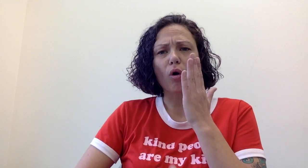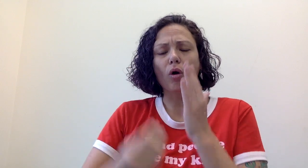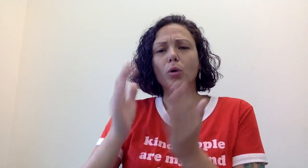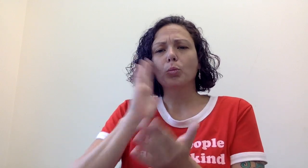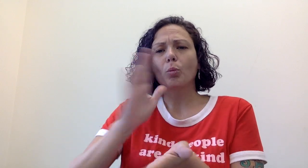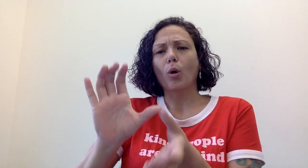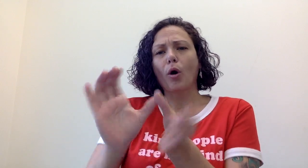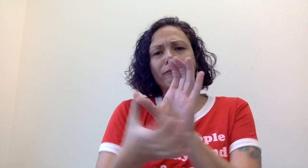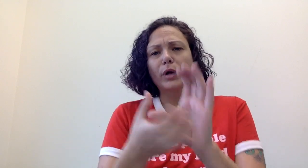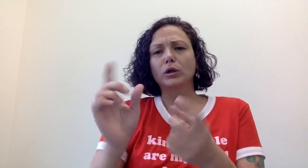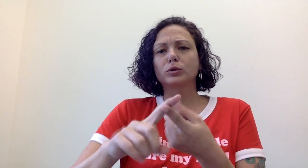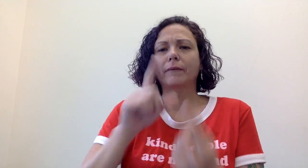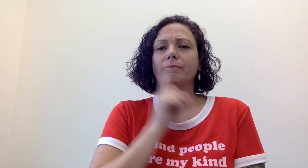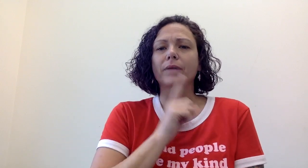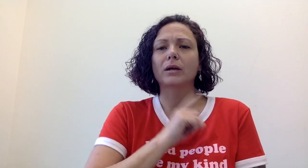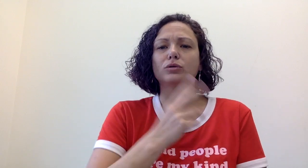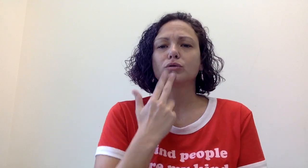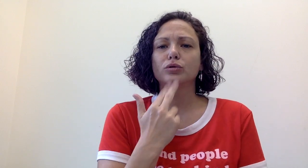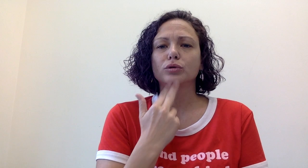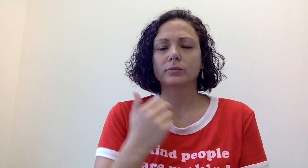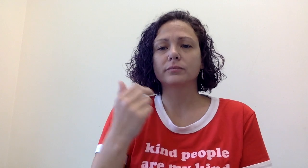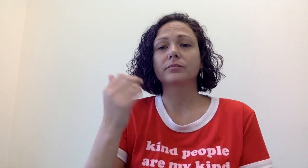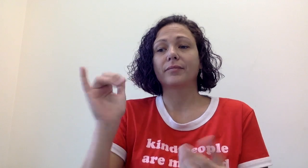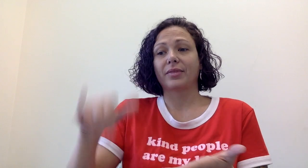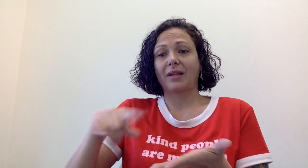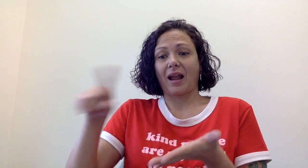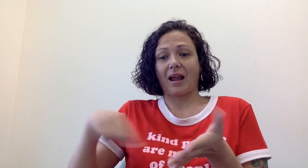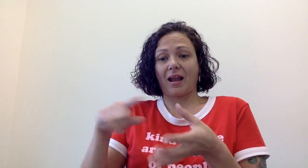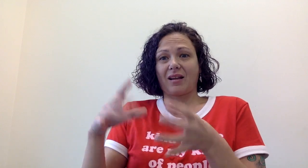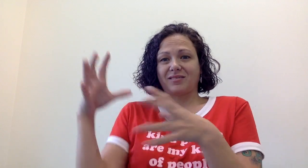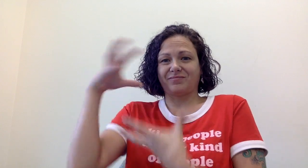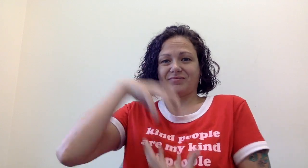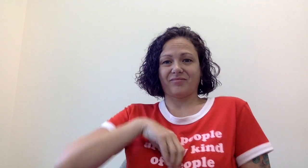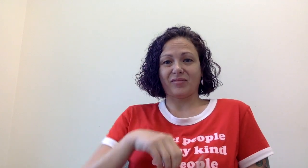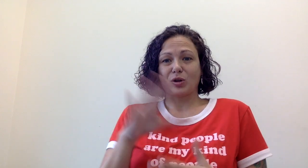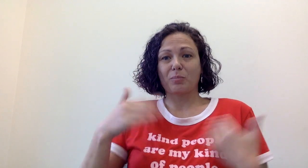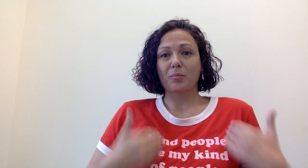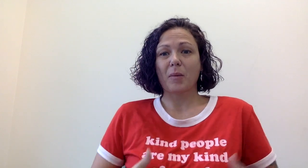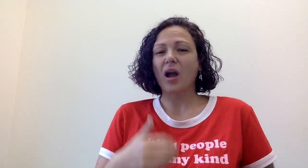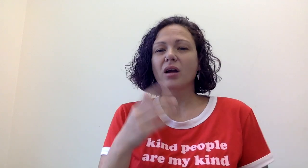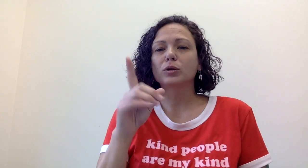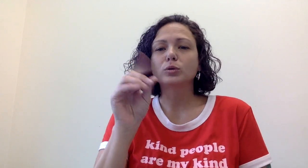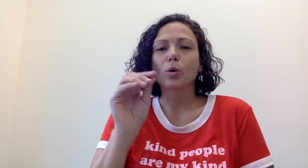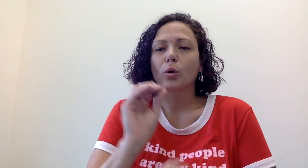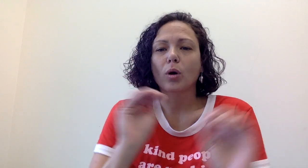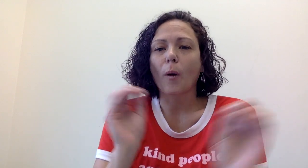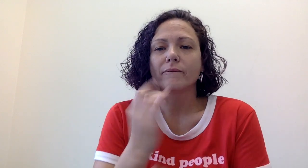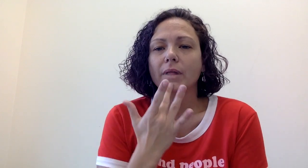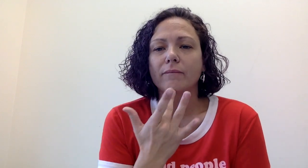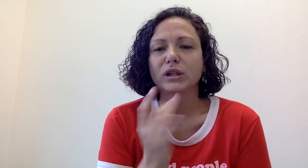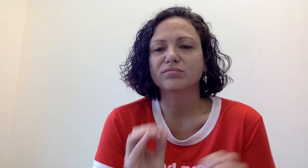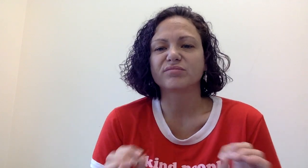All those would be converted into artificial sugar, which does your body NO favors at all.